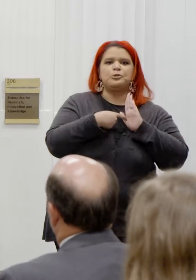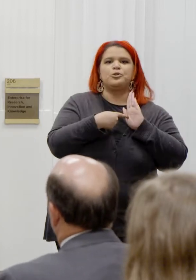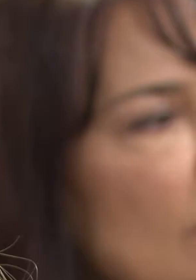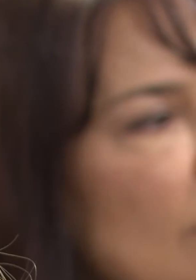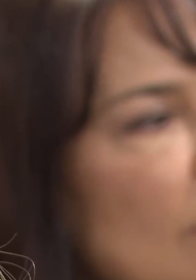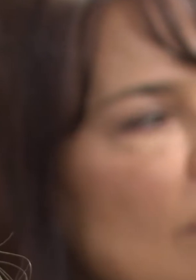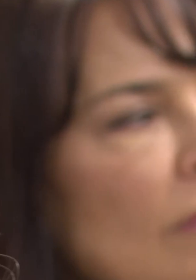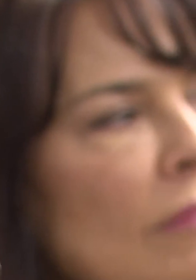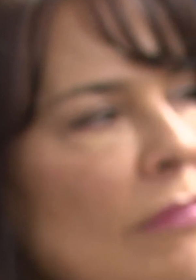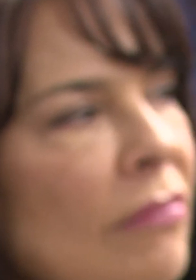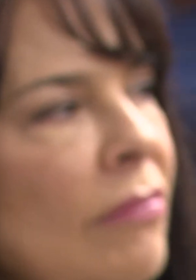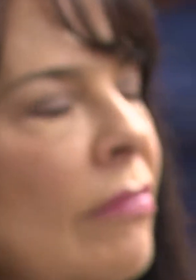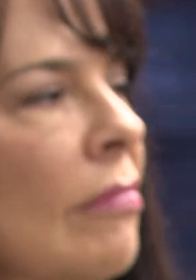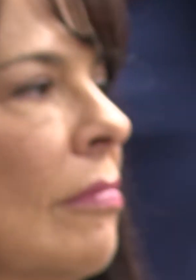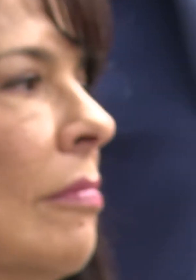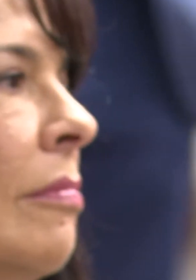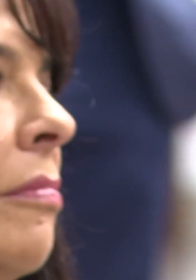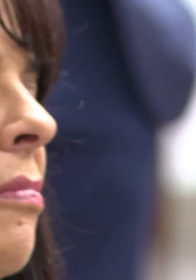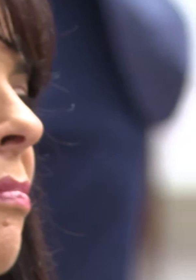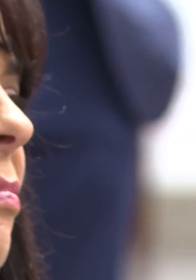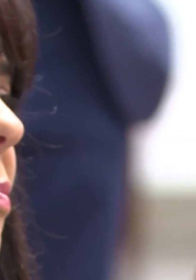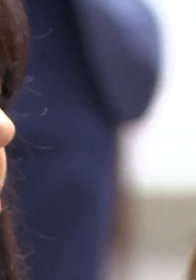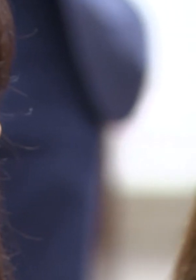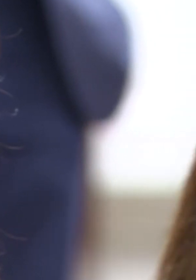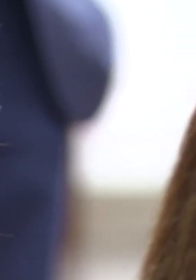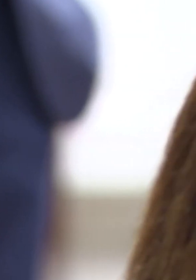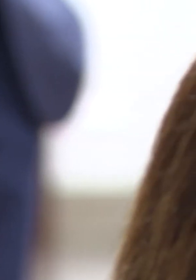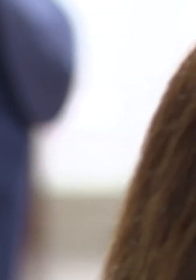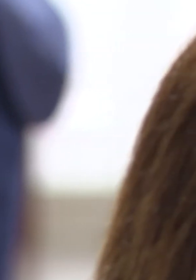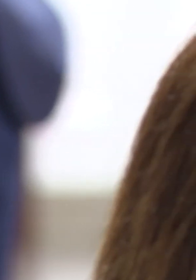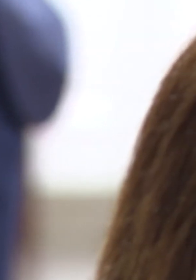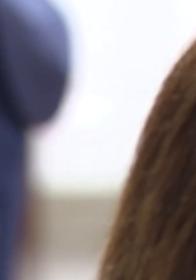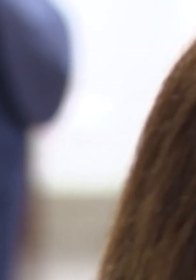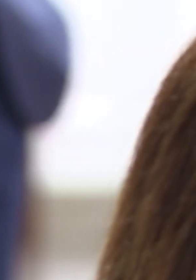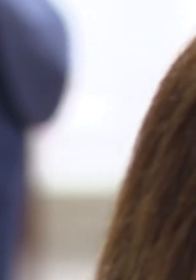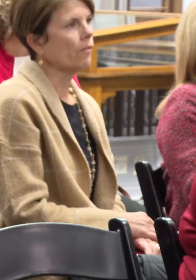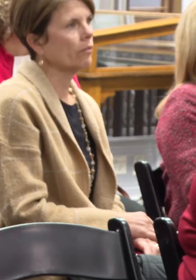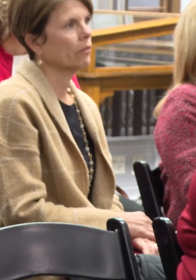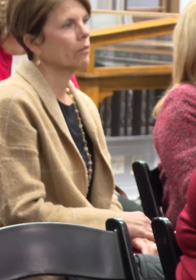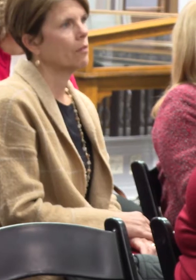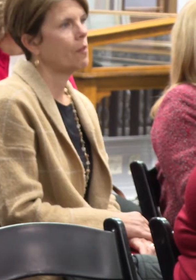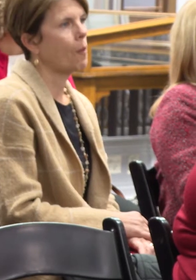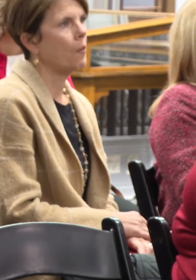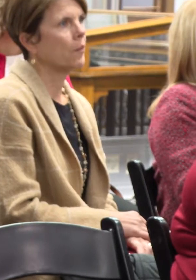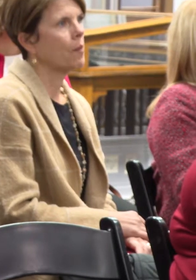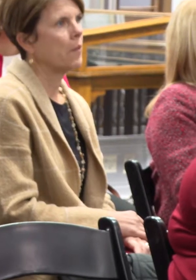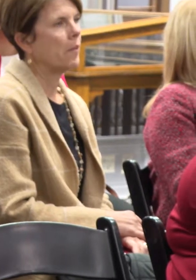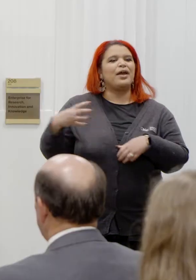that reflects diversity and improves opportunities for all including all qualified individuals with disabilities.